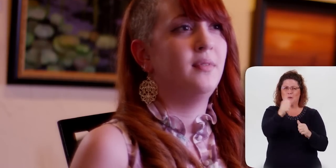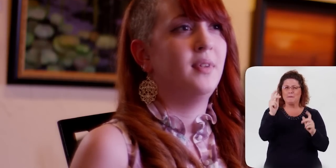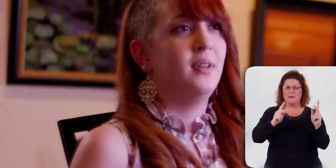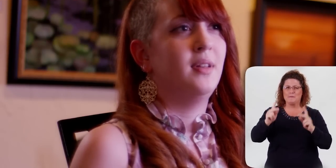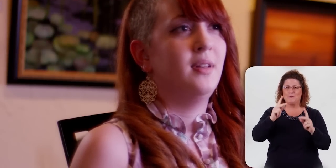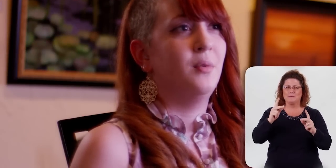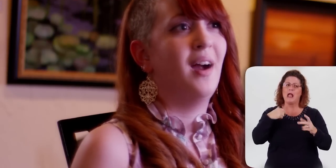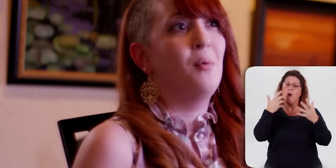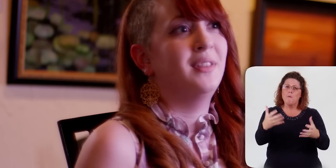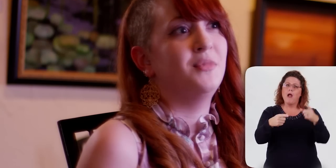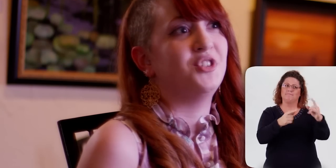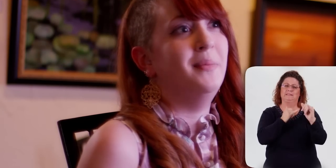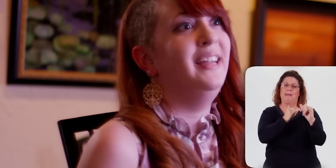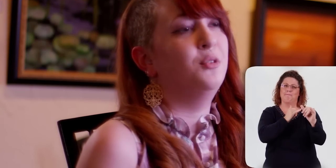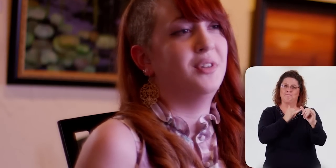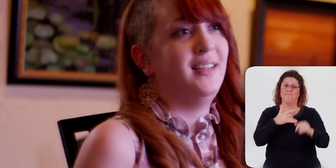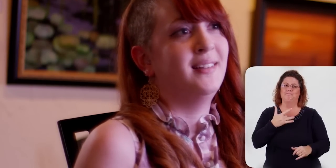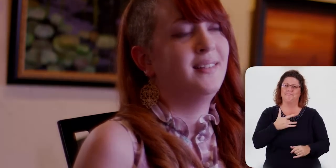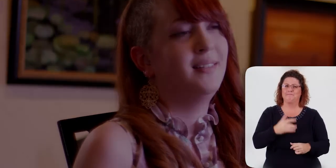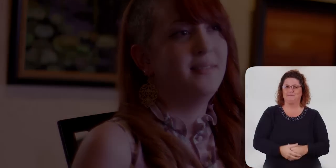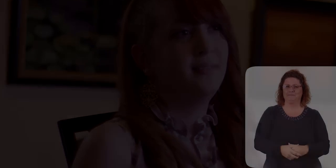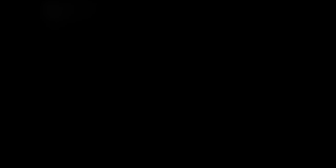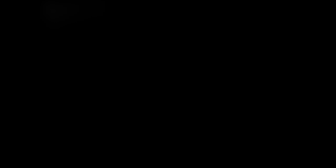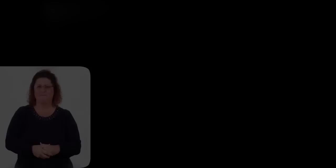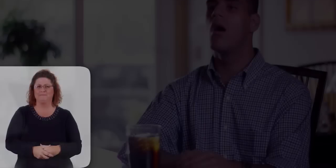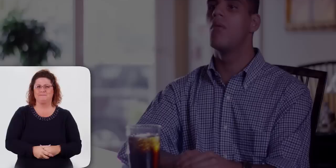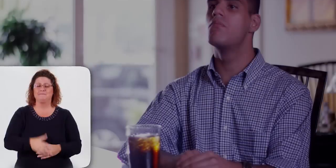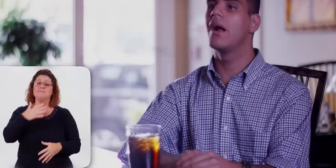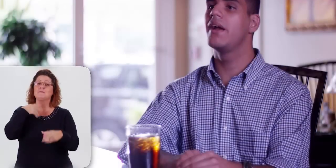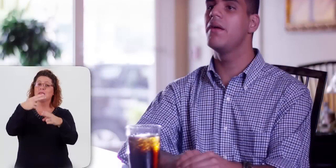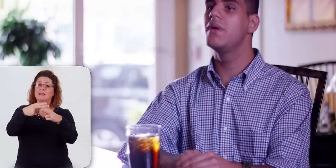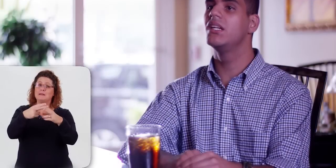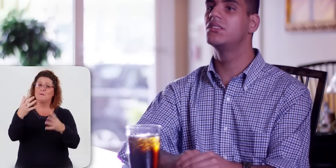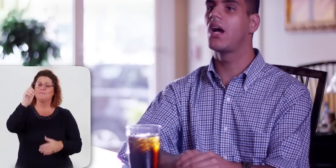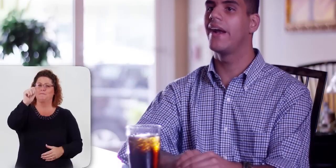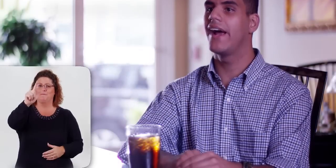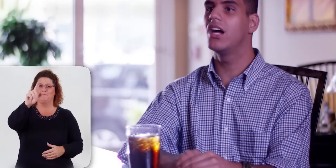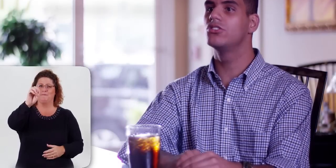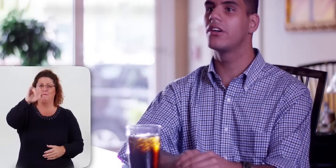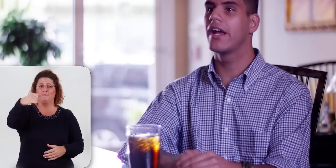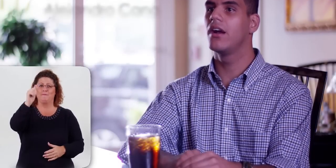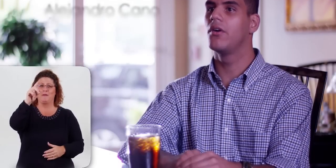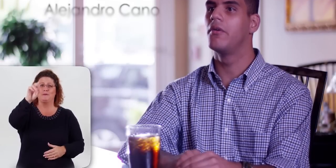where I want them to treat me equally. My name is Alejandro Cano.